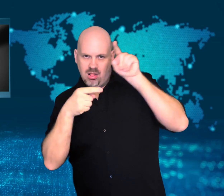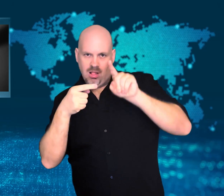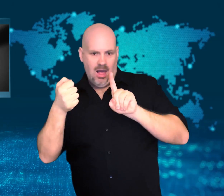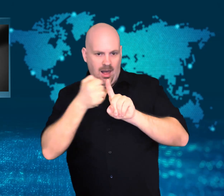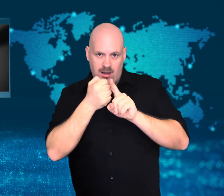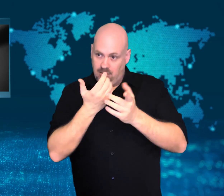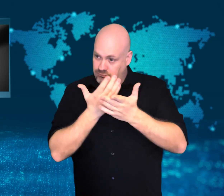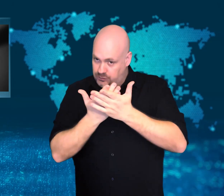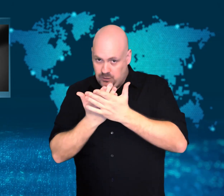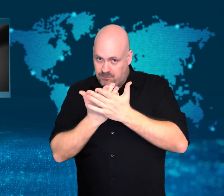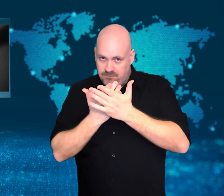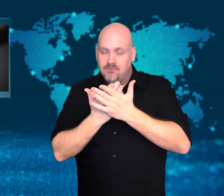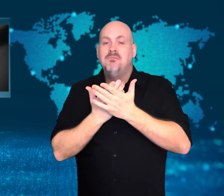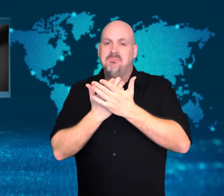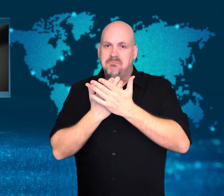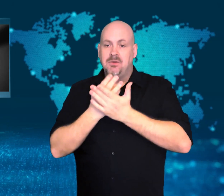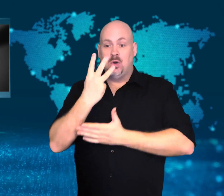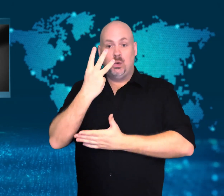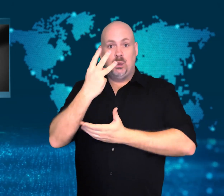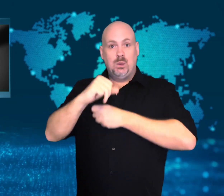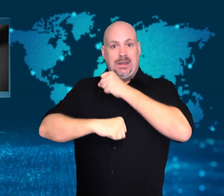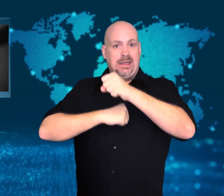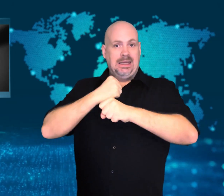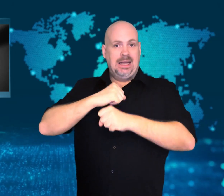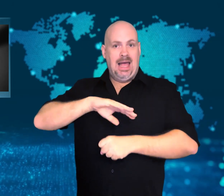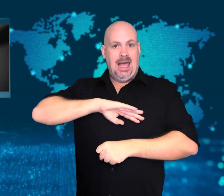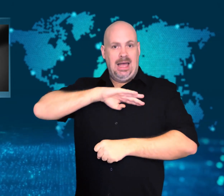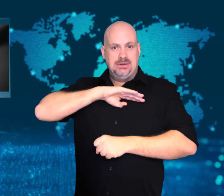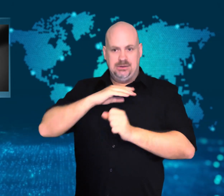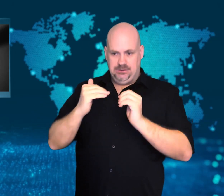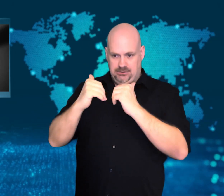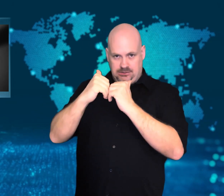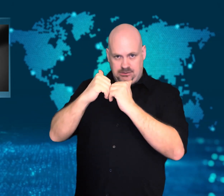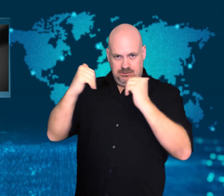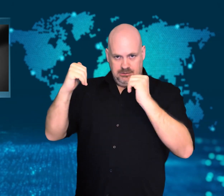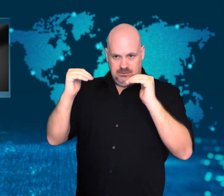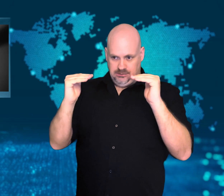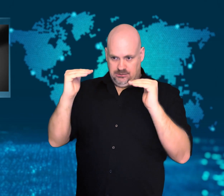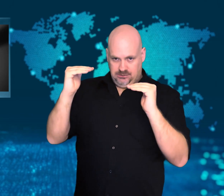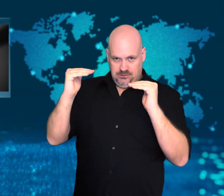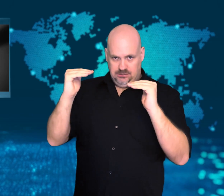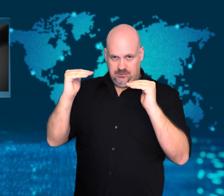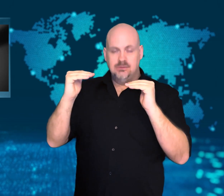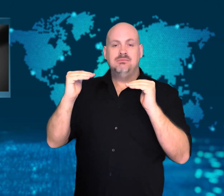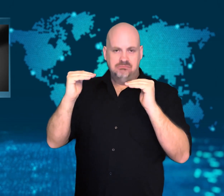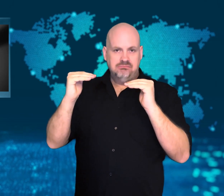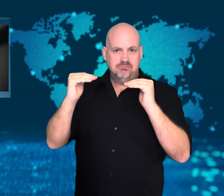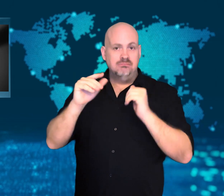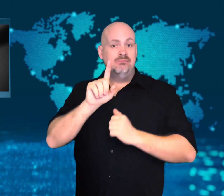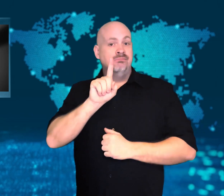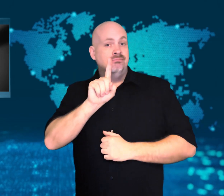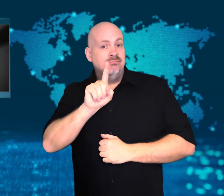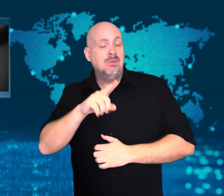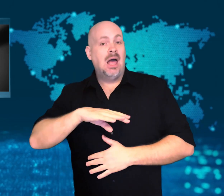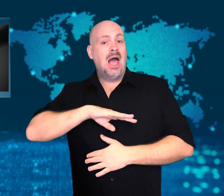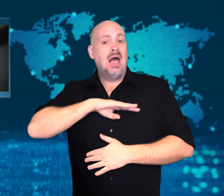If it can be proven that the sex was consensual